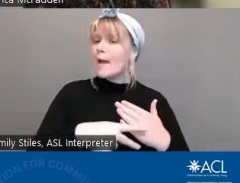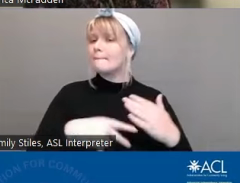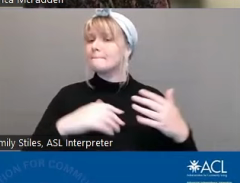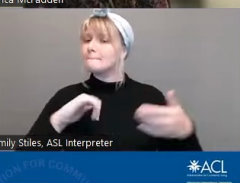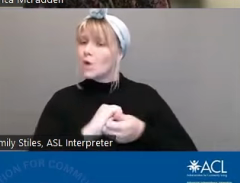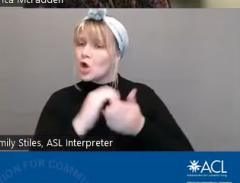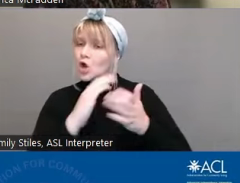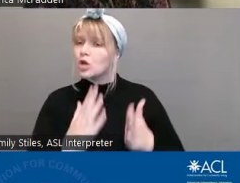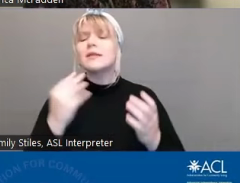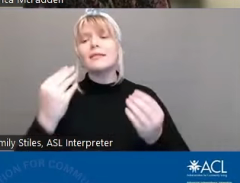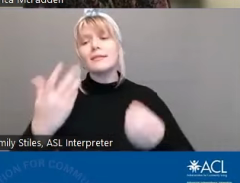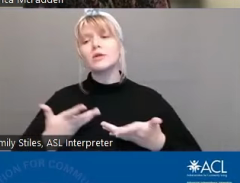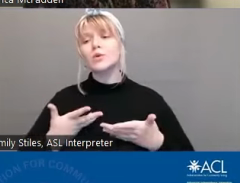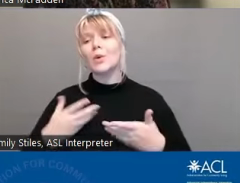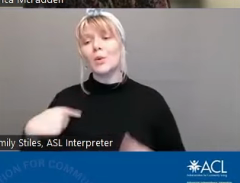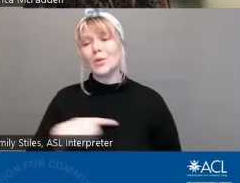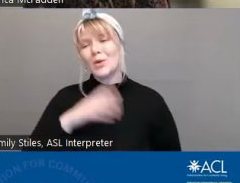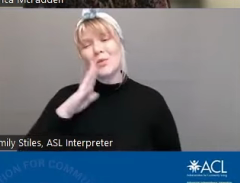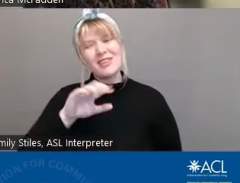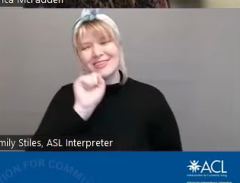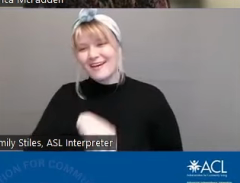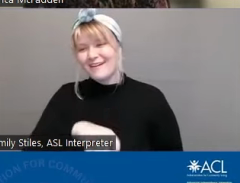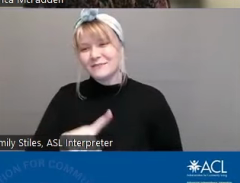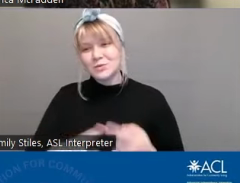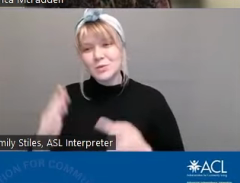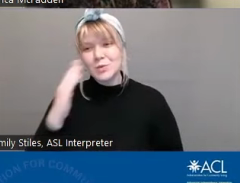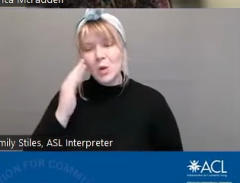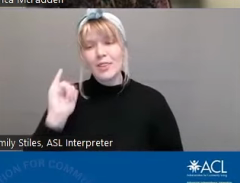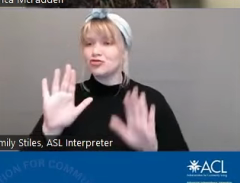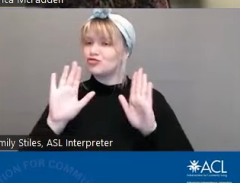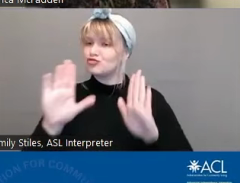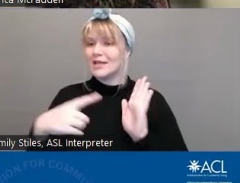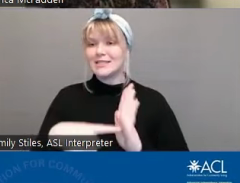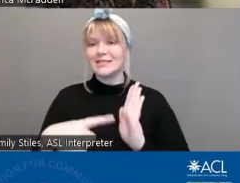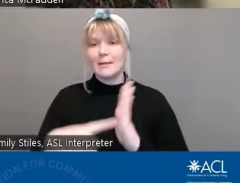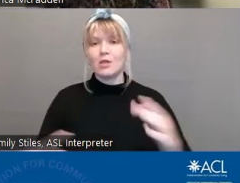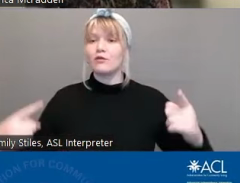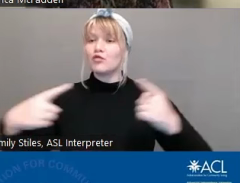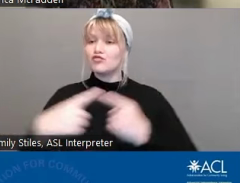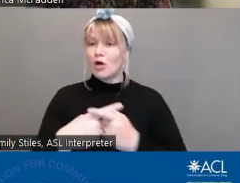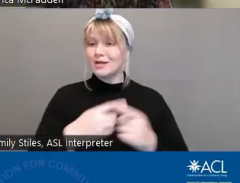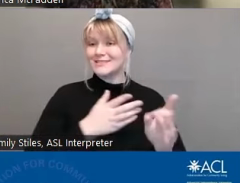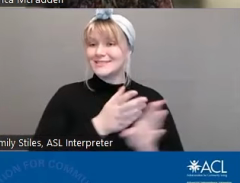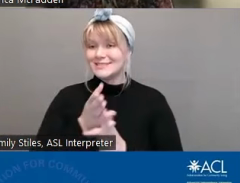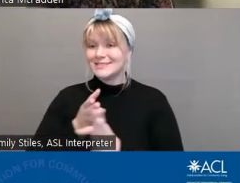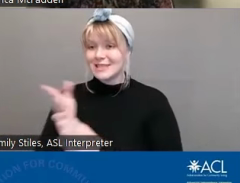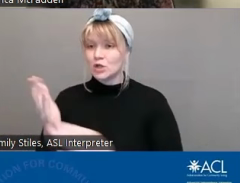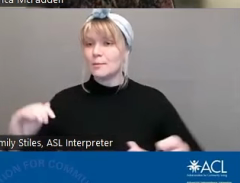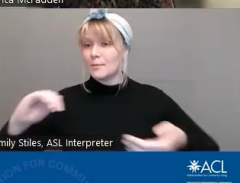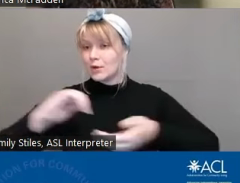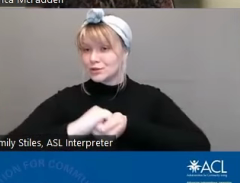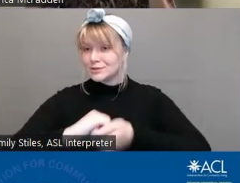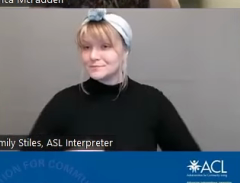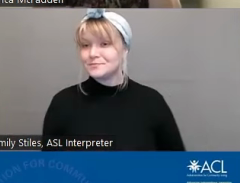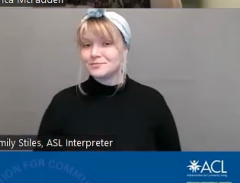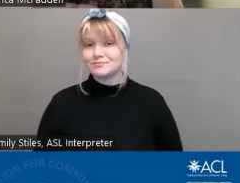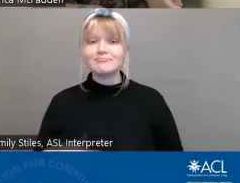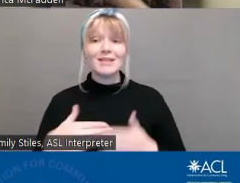That is a great example of cross-sector partnerships. OK, next slide.